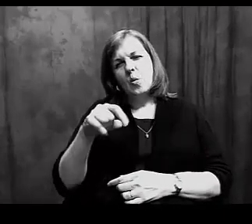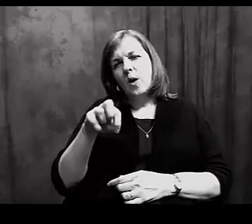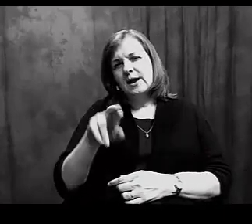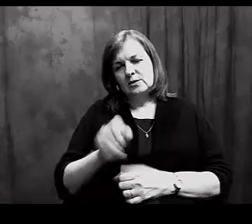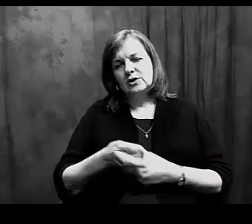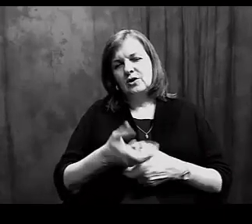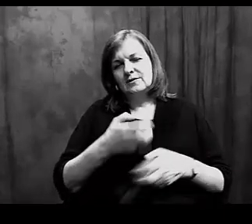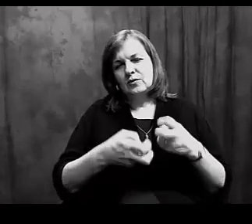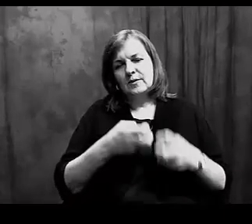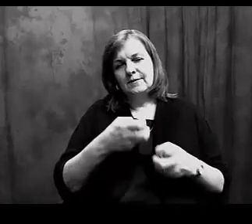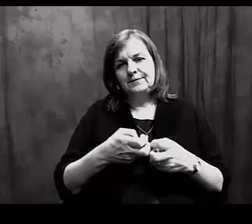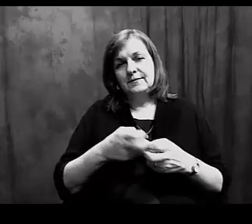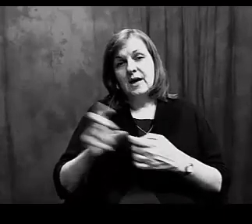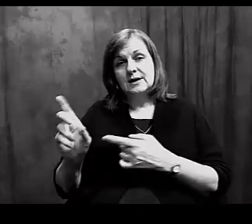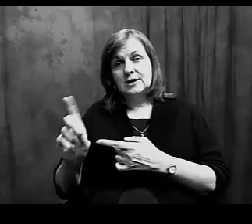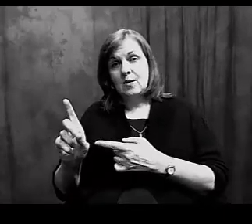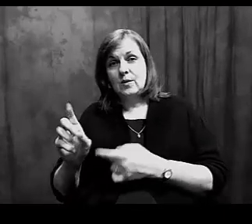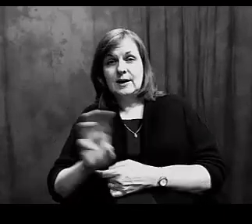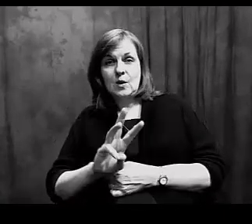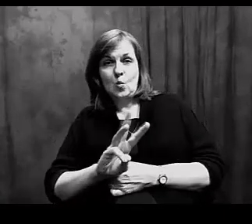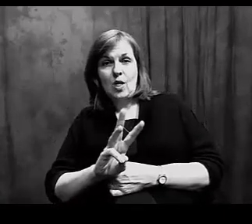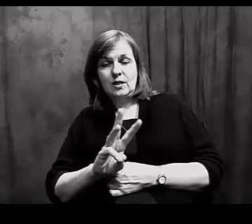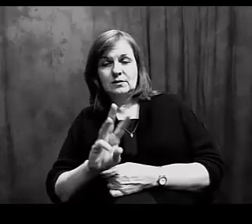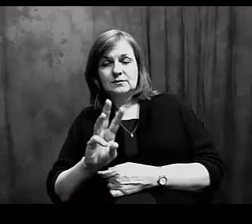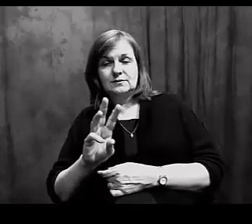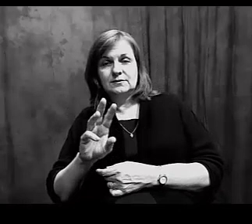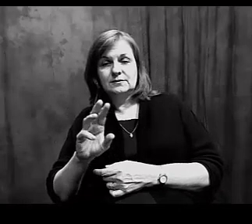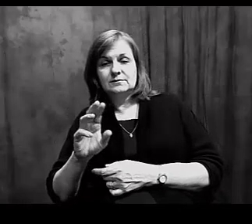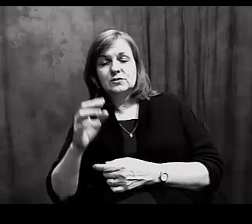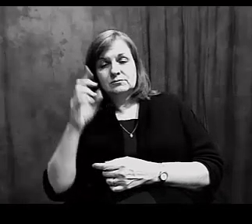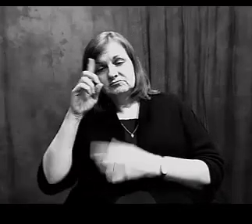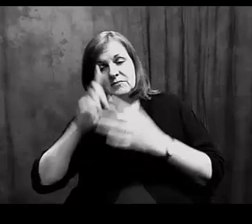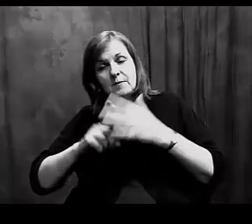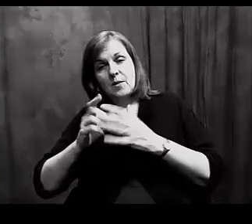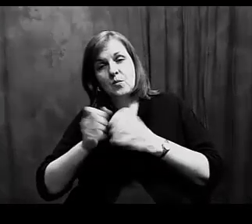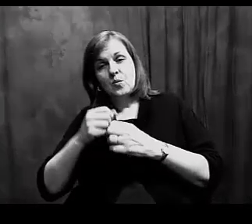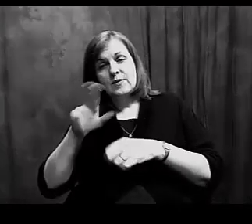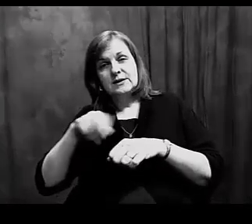Darwin but about the idea of natural selection along with Wallace